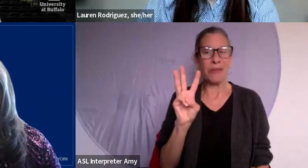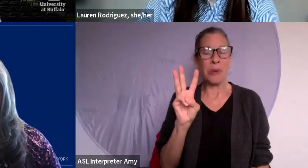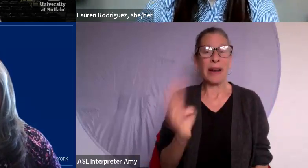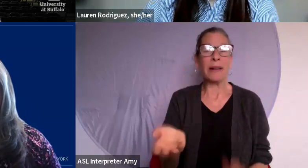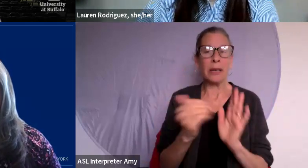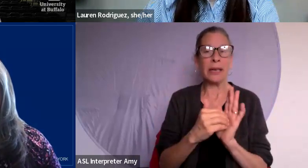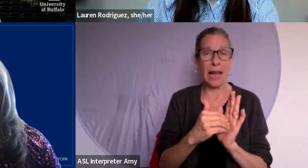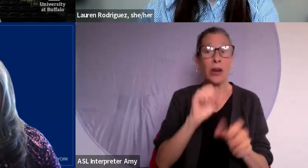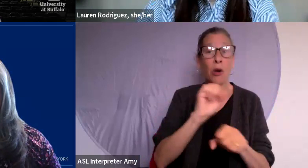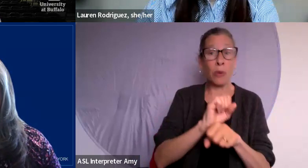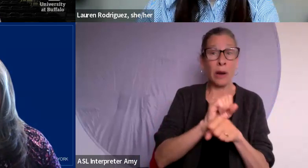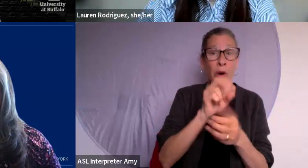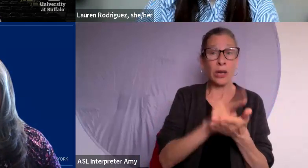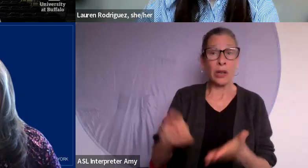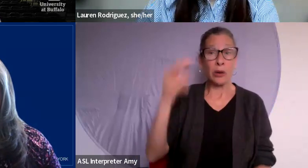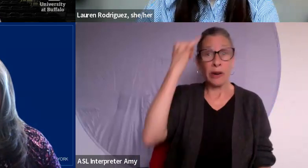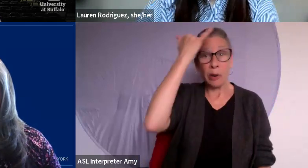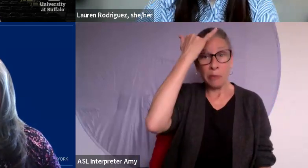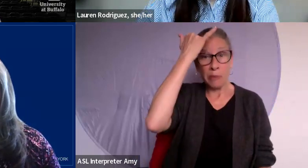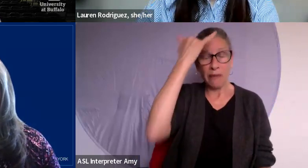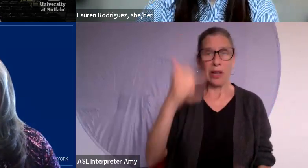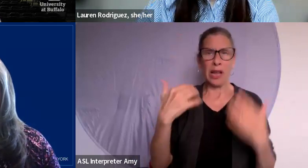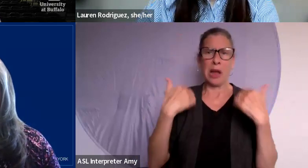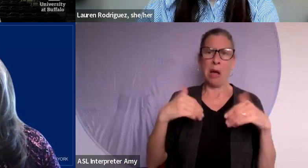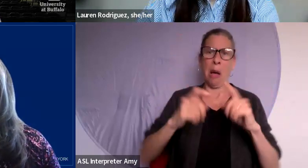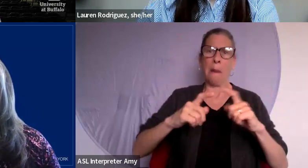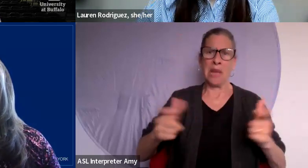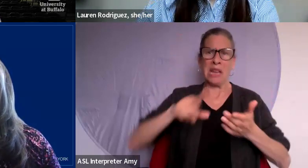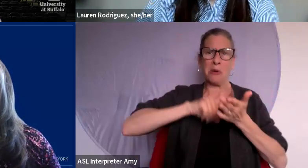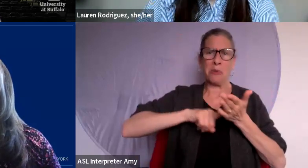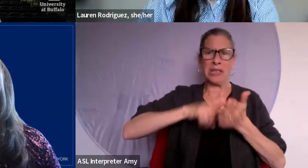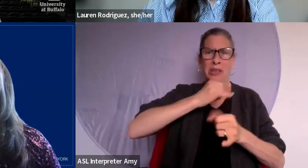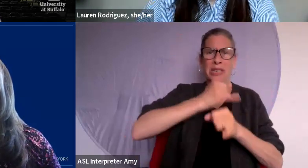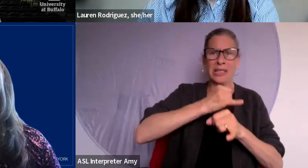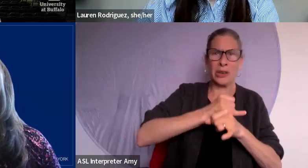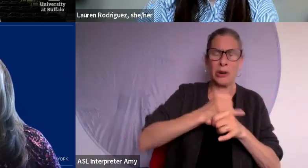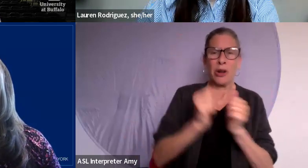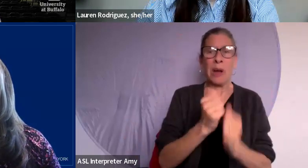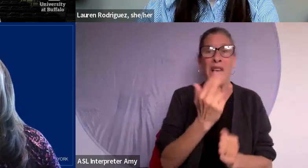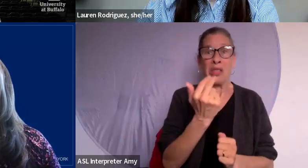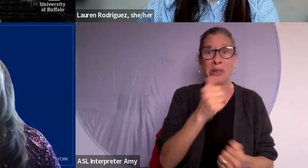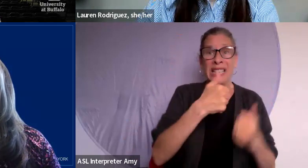when I worked at the University of Buffalo was a large research institution with you know, 13 separate schools, and we didn't